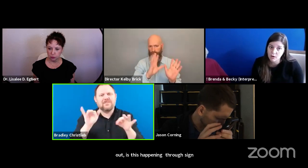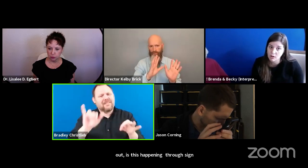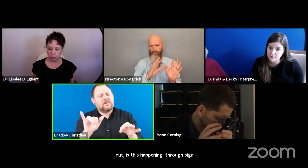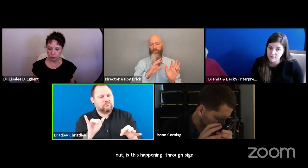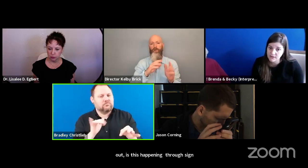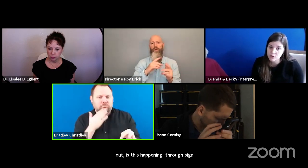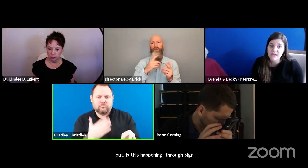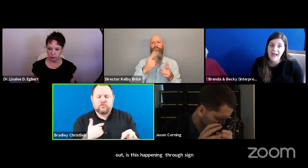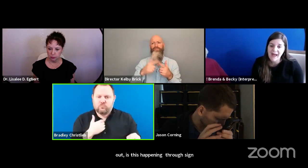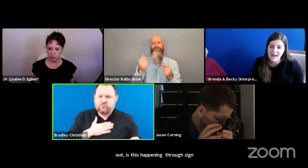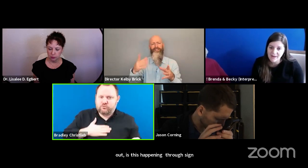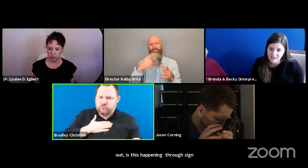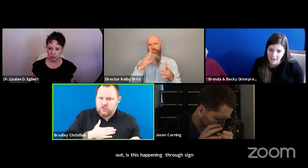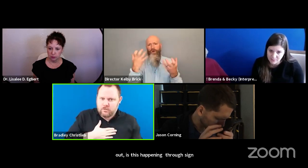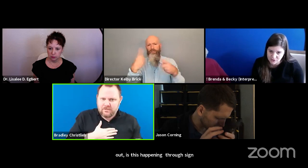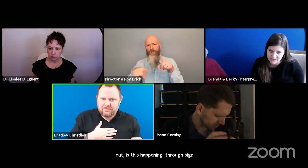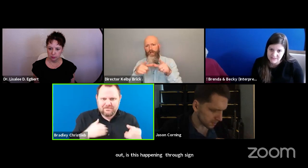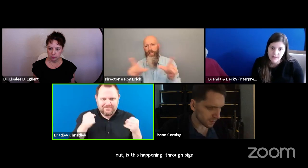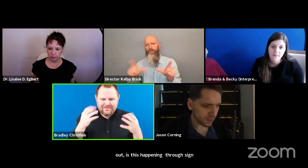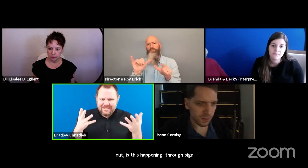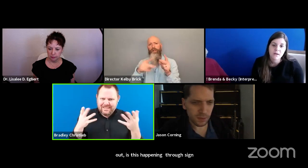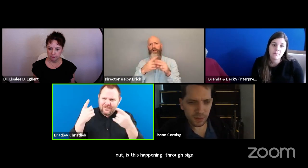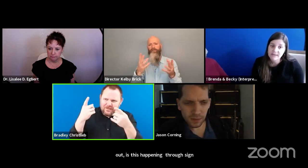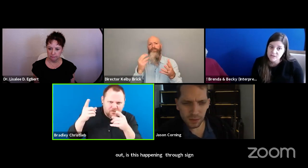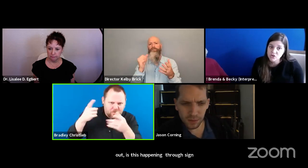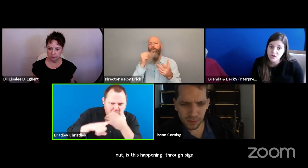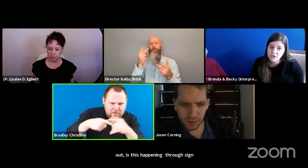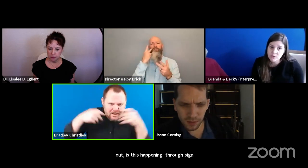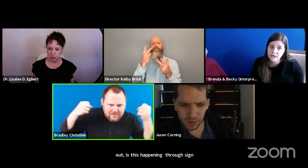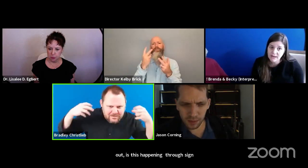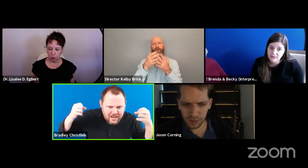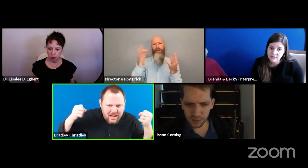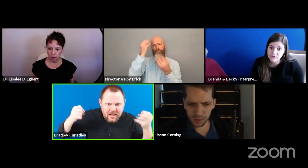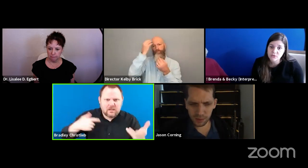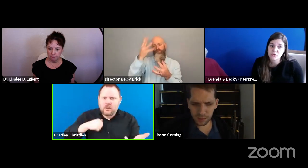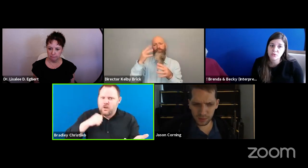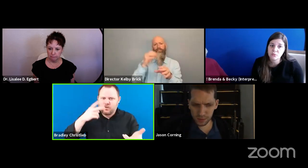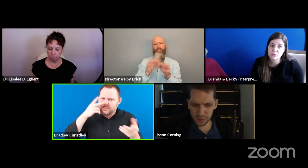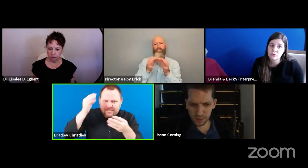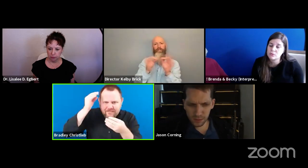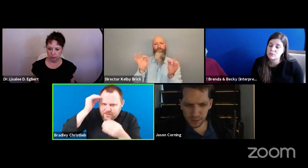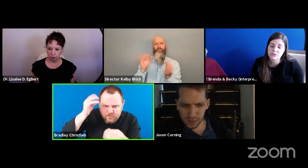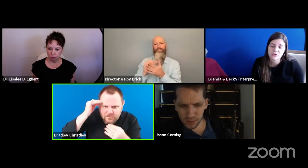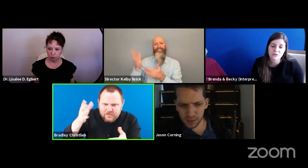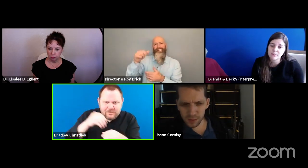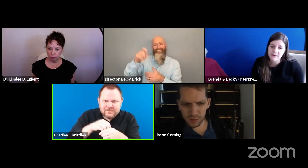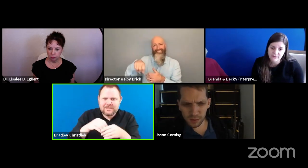all of the videos have captions, but there's also a lot of individuals who do not benefit